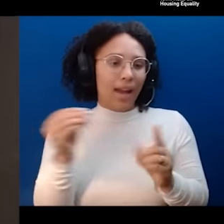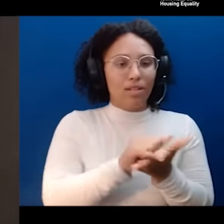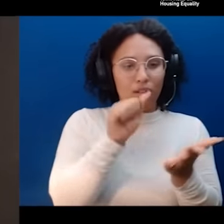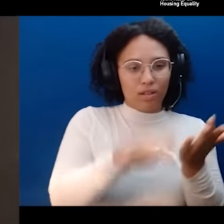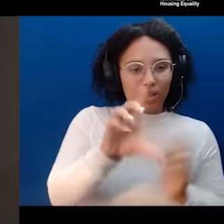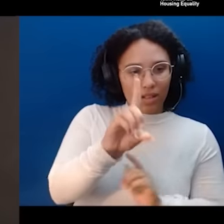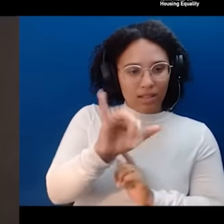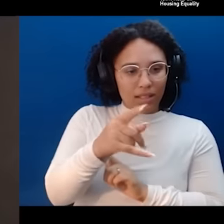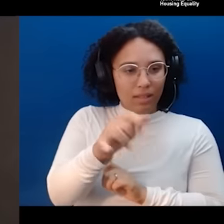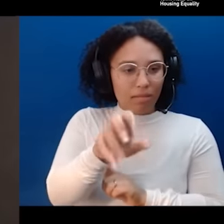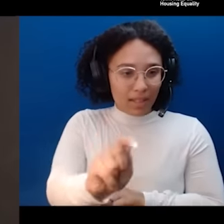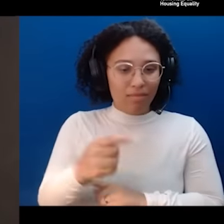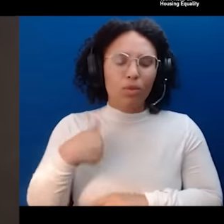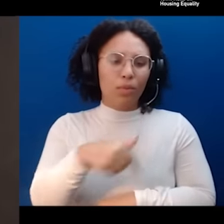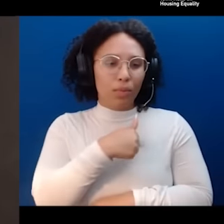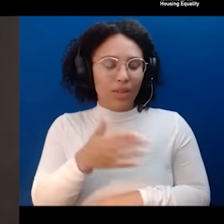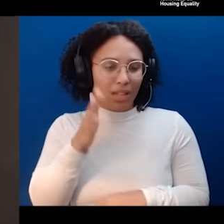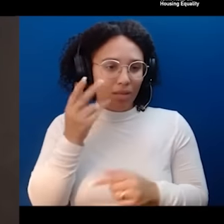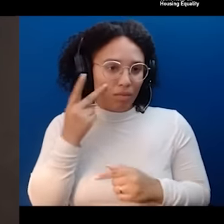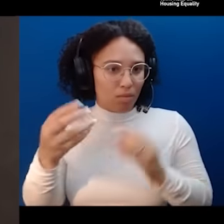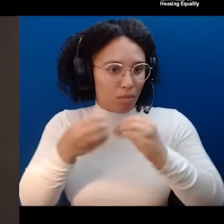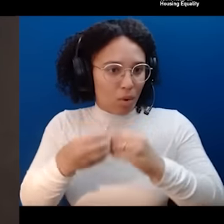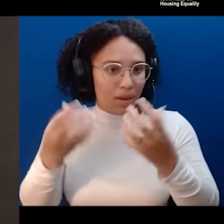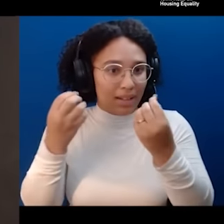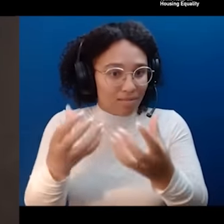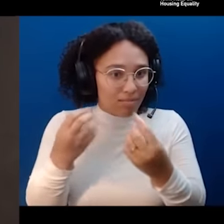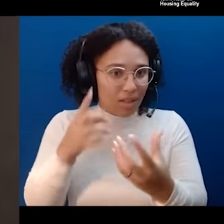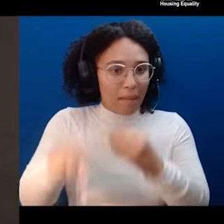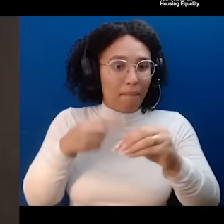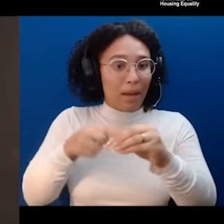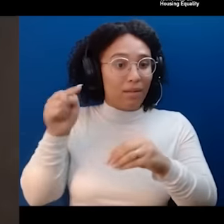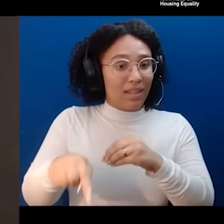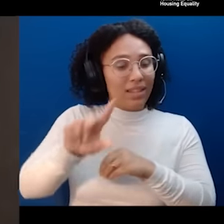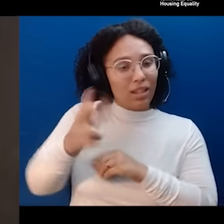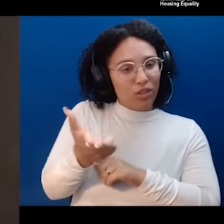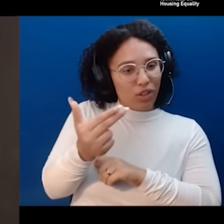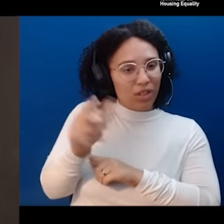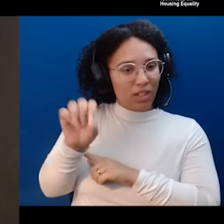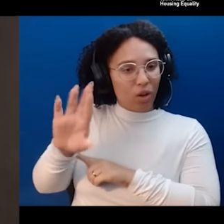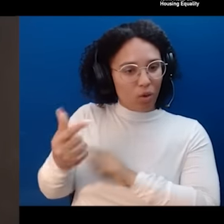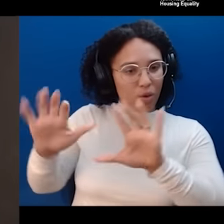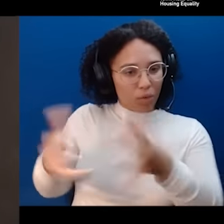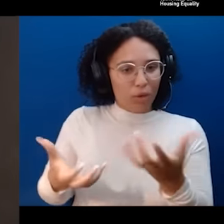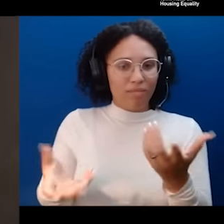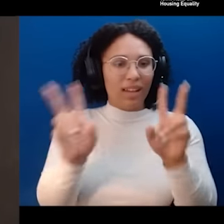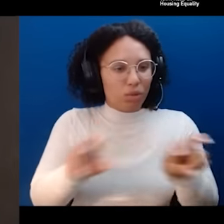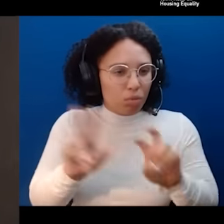that explores inequality, opportunity, and justice in America. You can watch the programs produced by Chasing the Dream